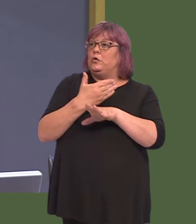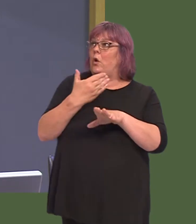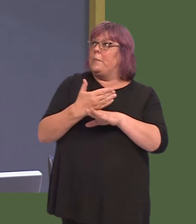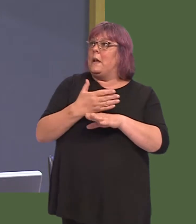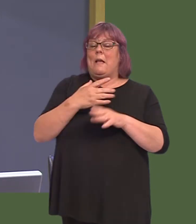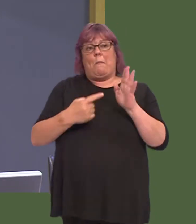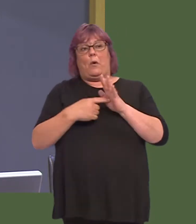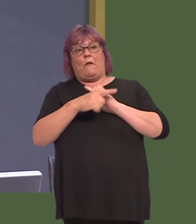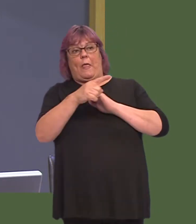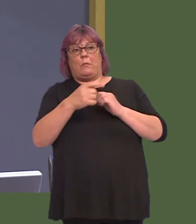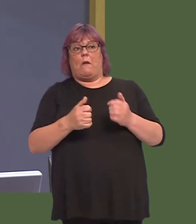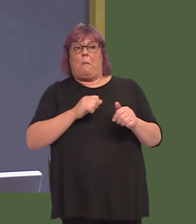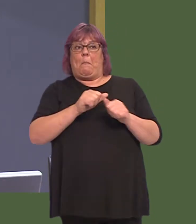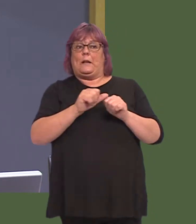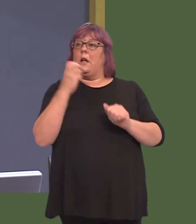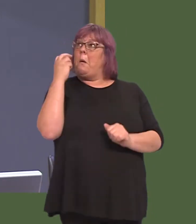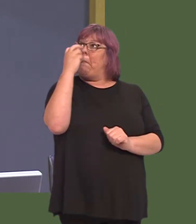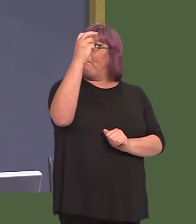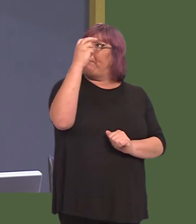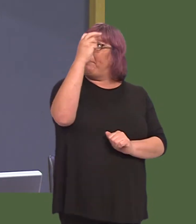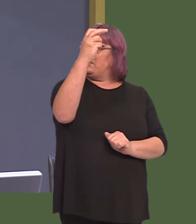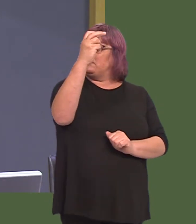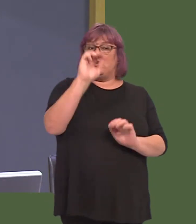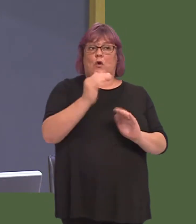served by strong bus links that feed into those train services.